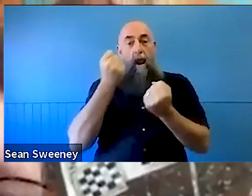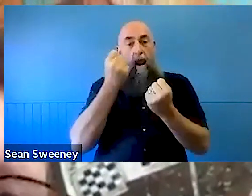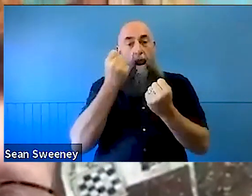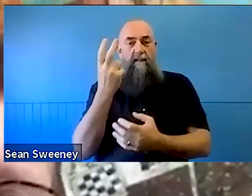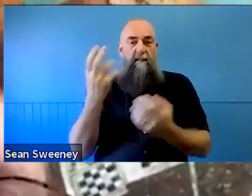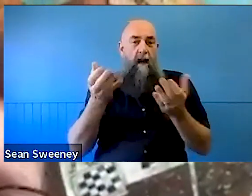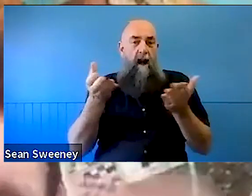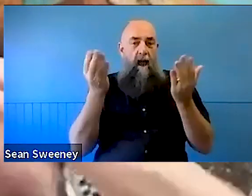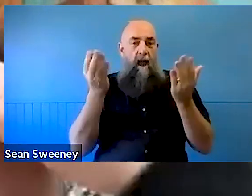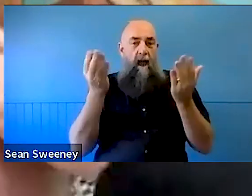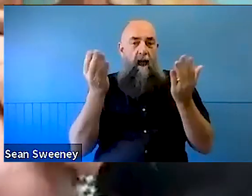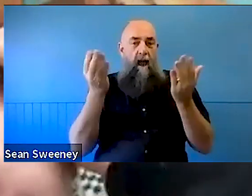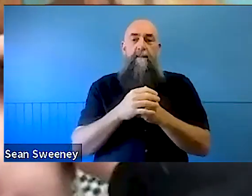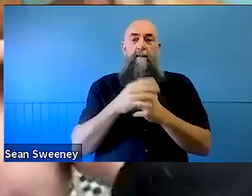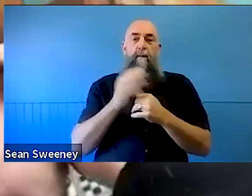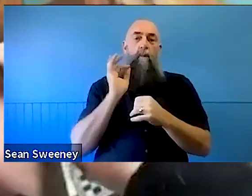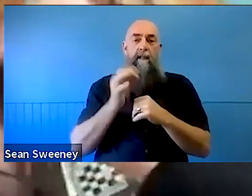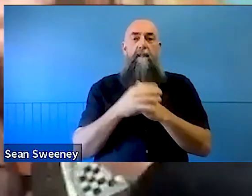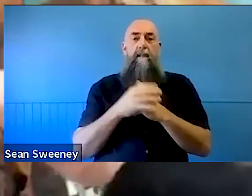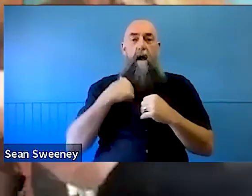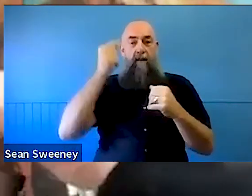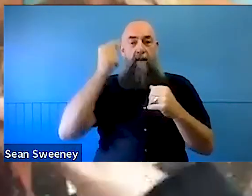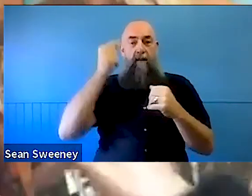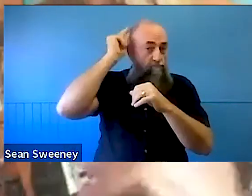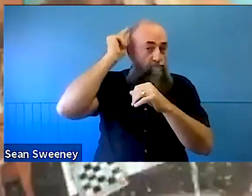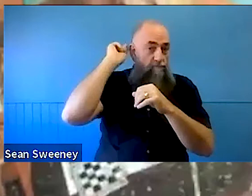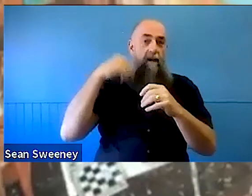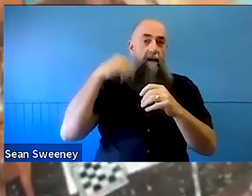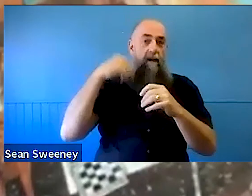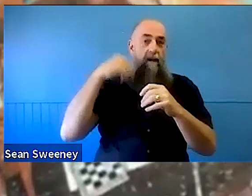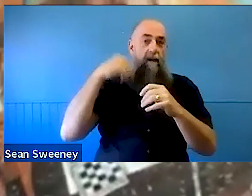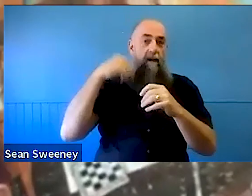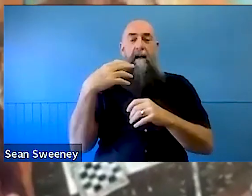hair that is died at the moment. I have attached two on one side of my head.